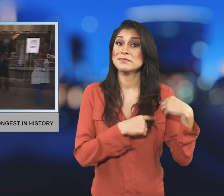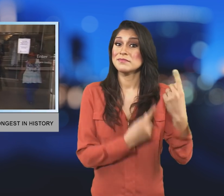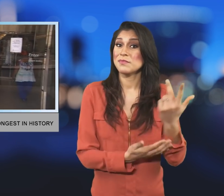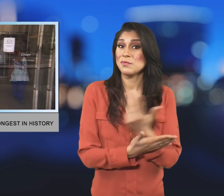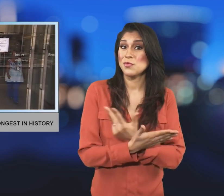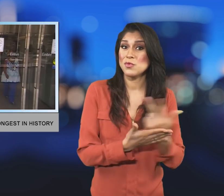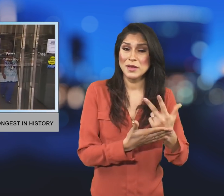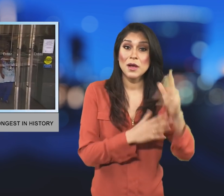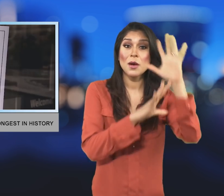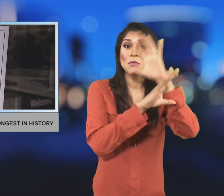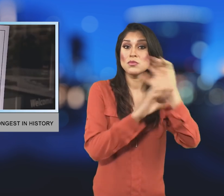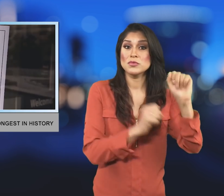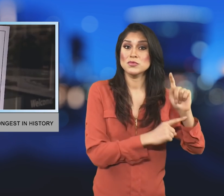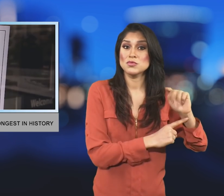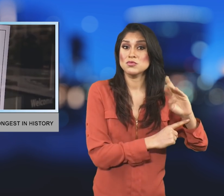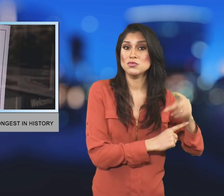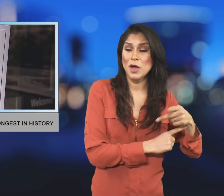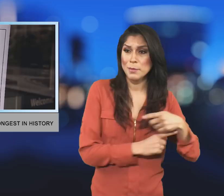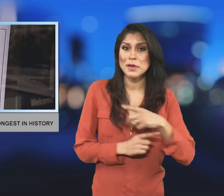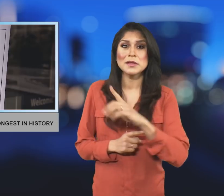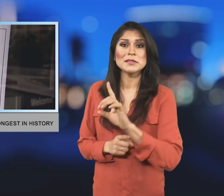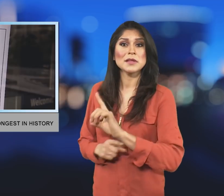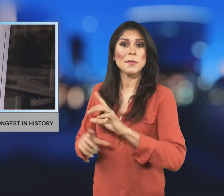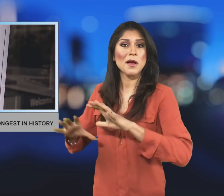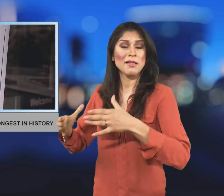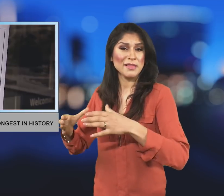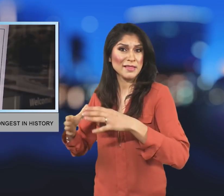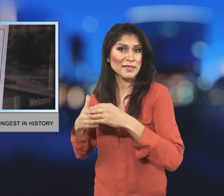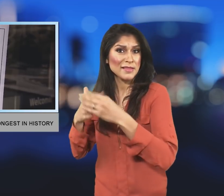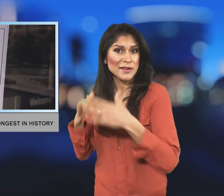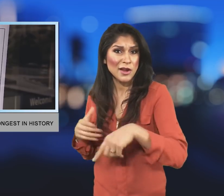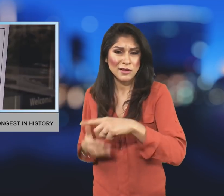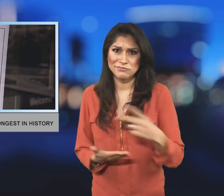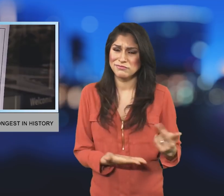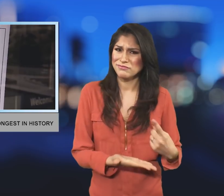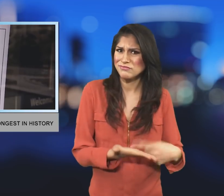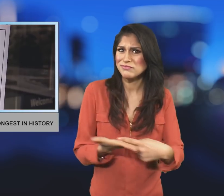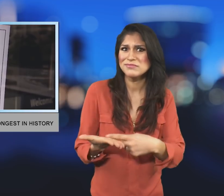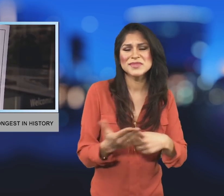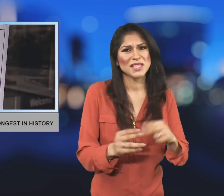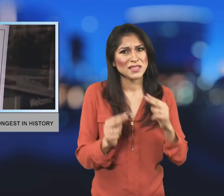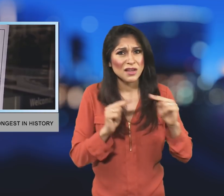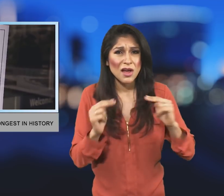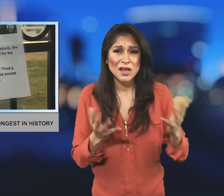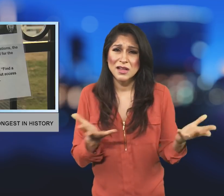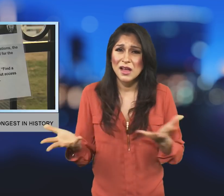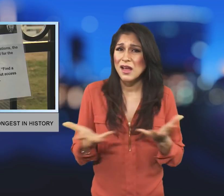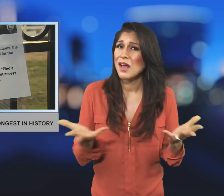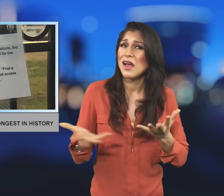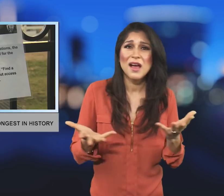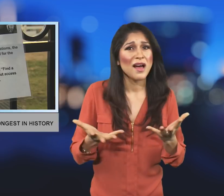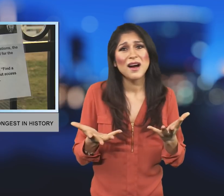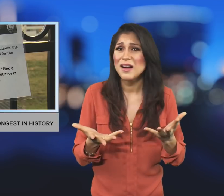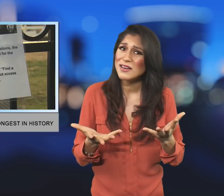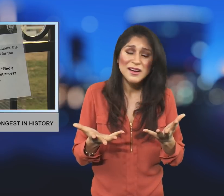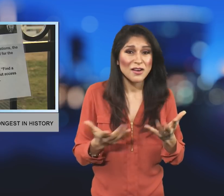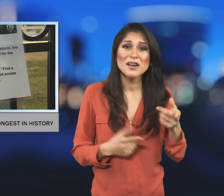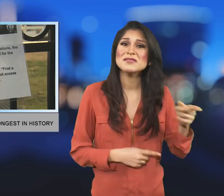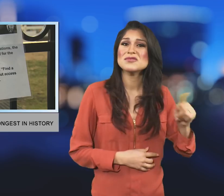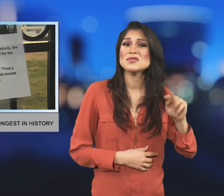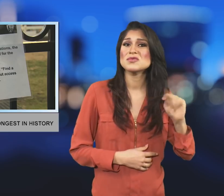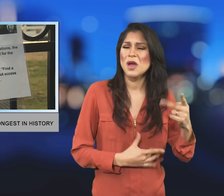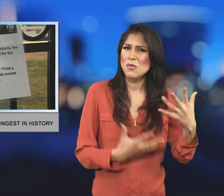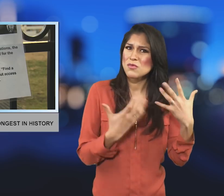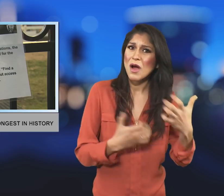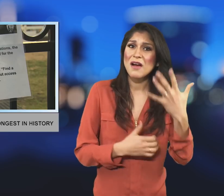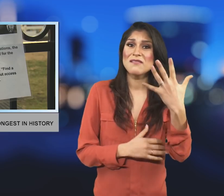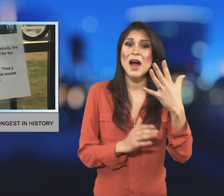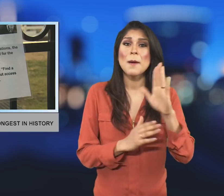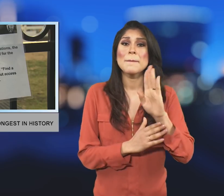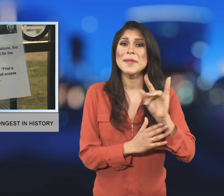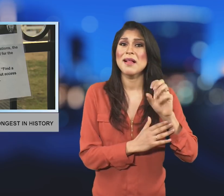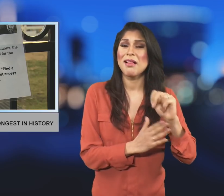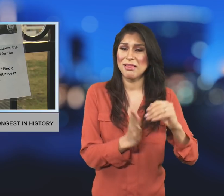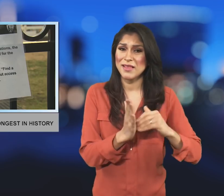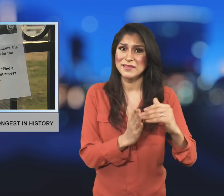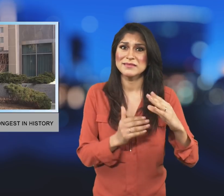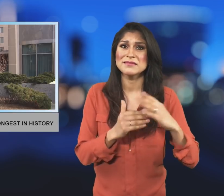For three weeks President Trump and Democratic leaders have been at a stalemate over funding